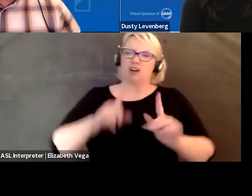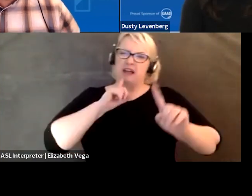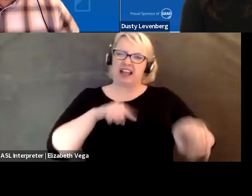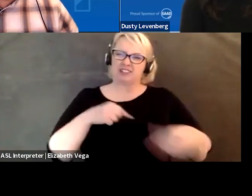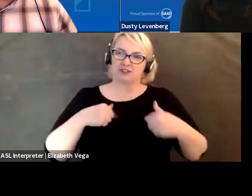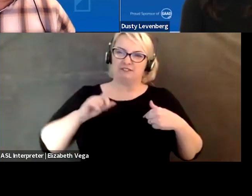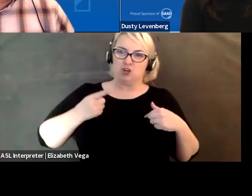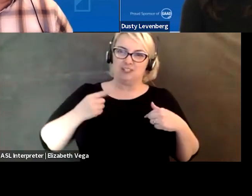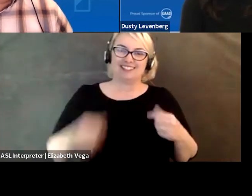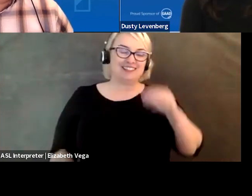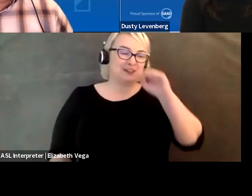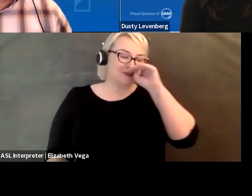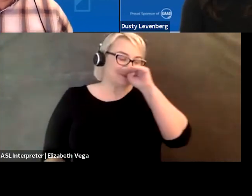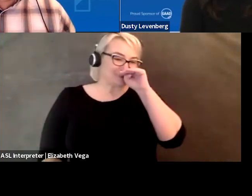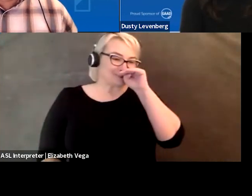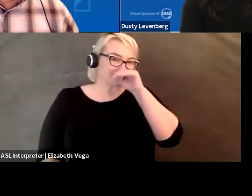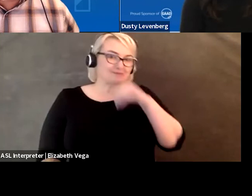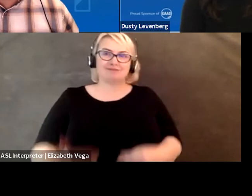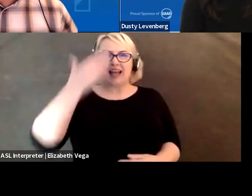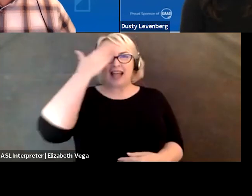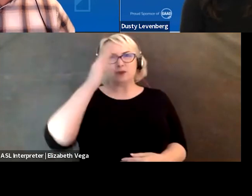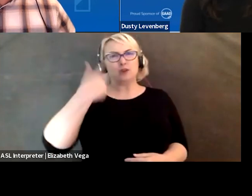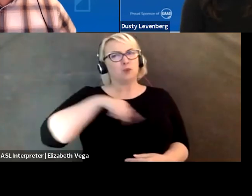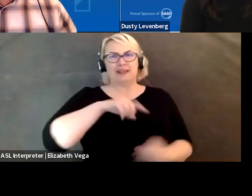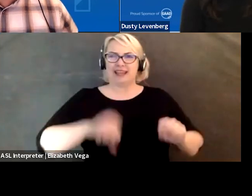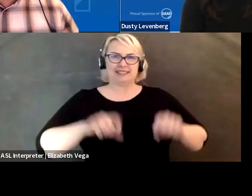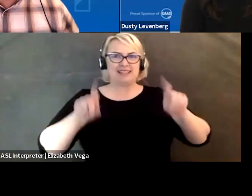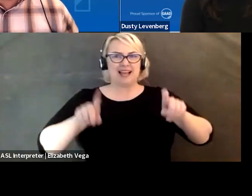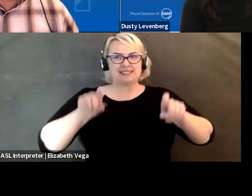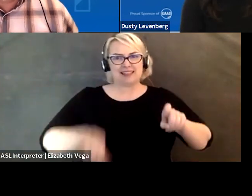I don't know that we're able to test that. Because this is mostly about the report.